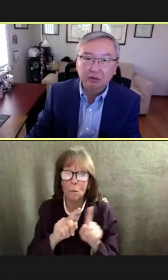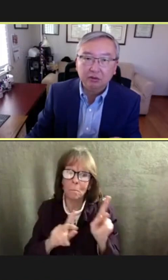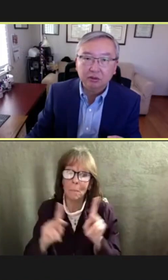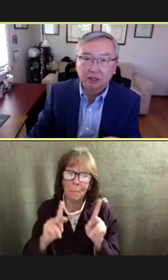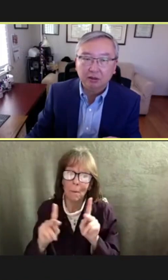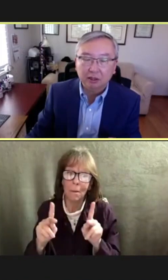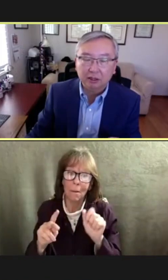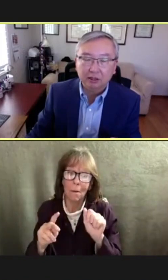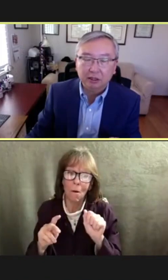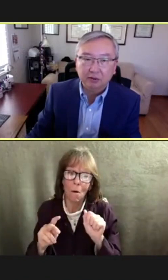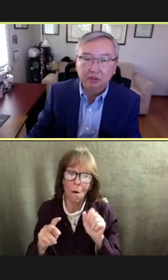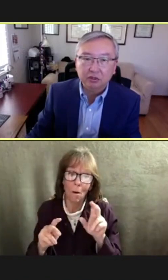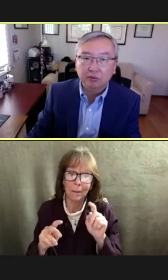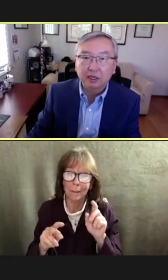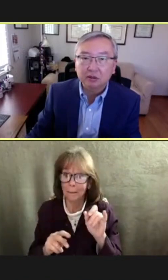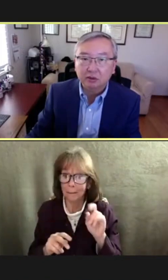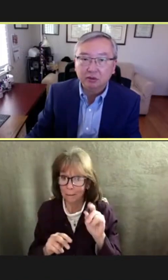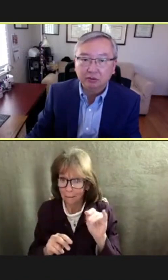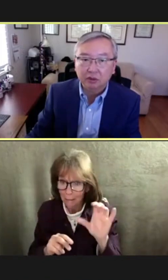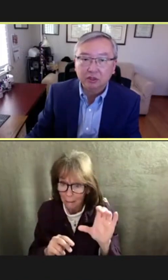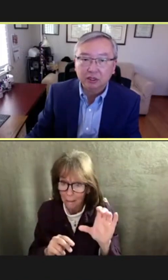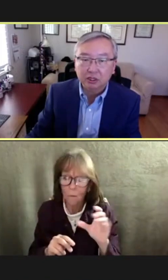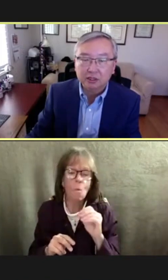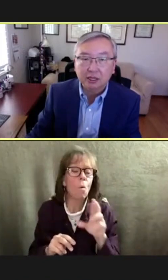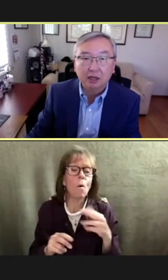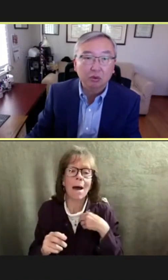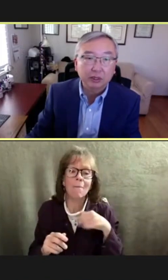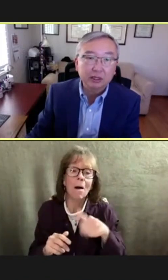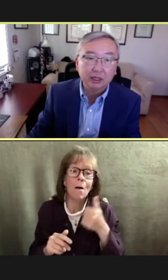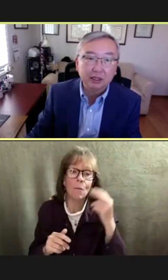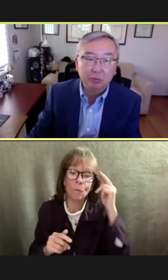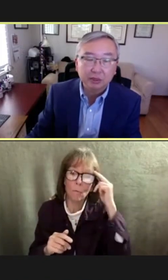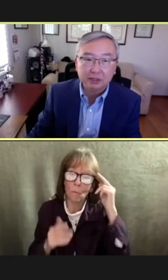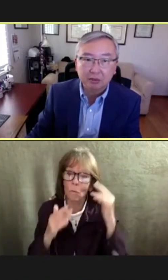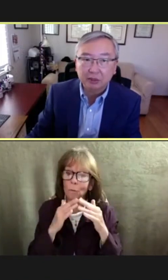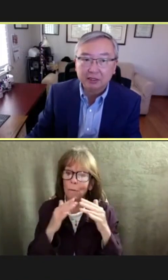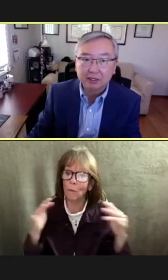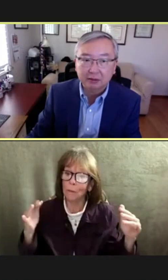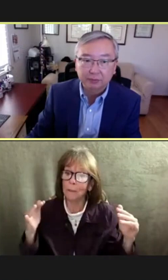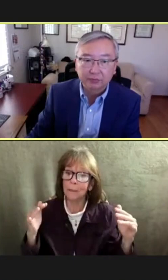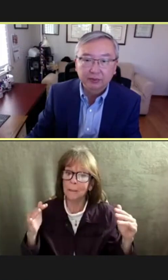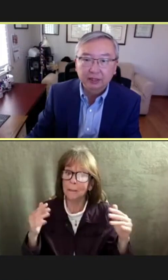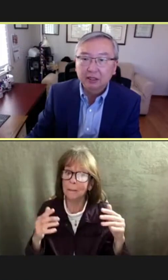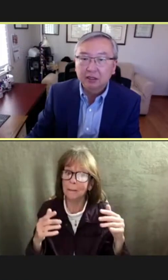with other neurodiverse conditions are already in our midst in medicine.